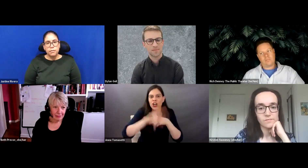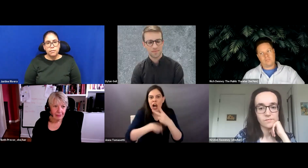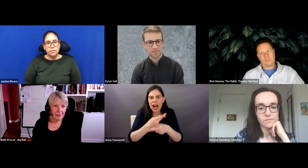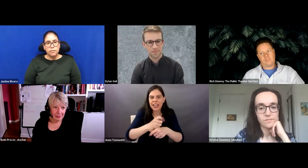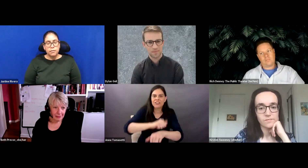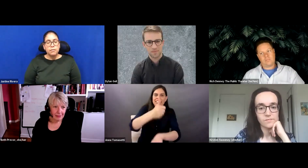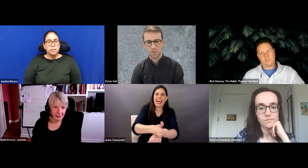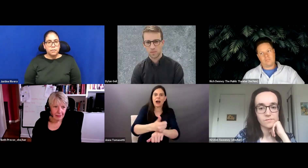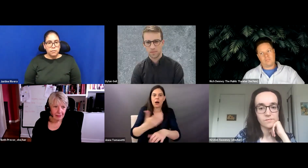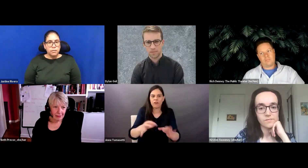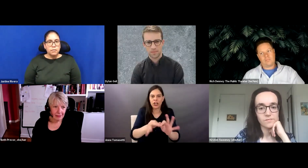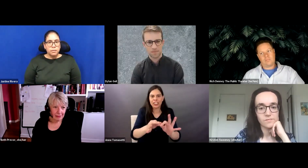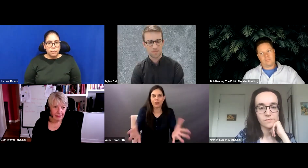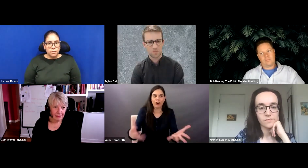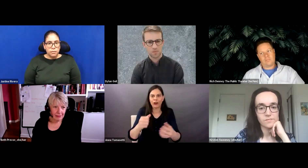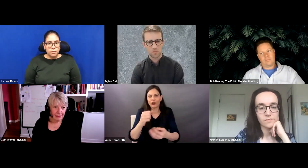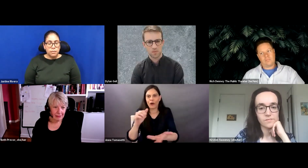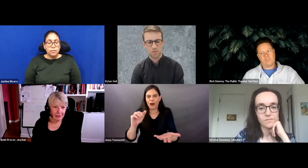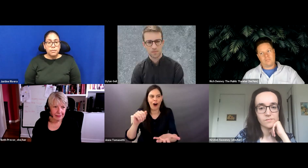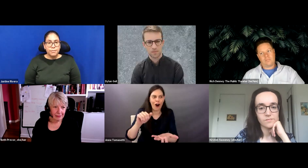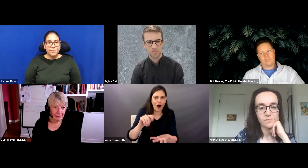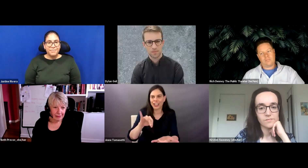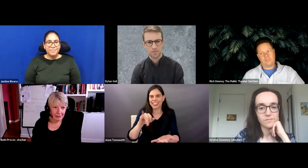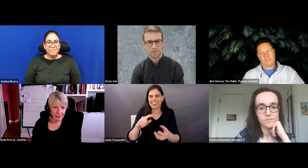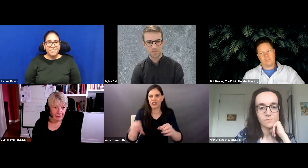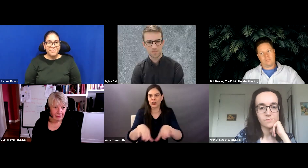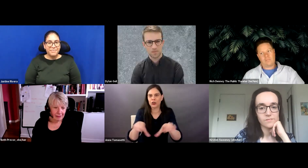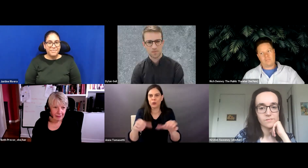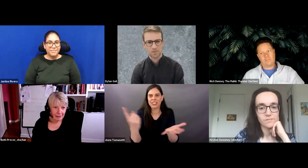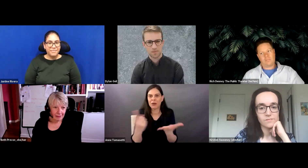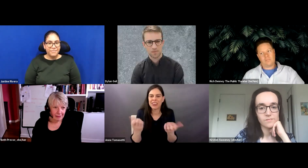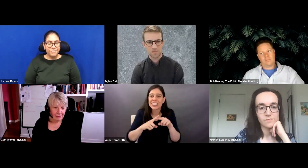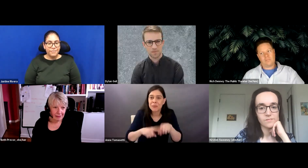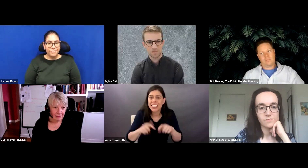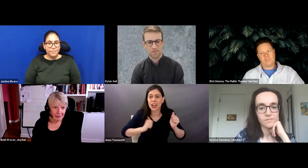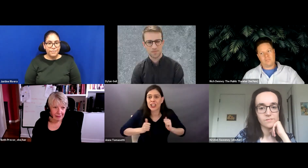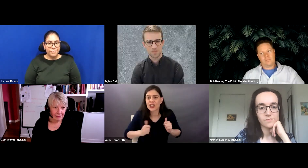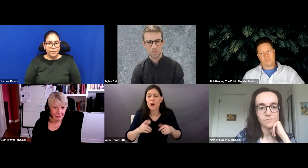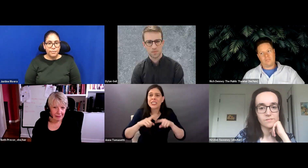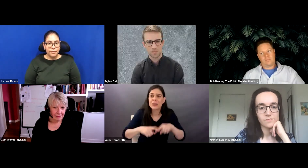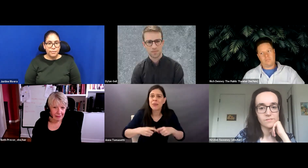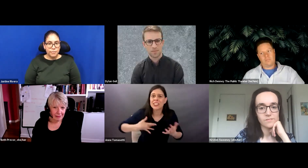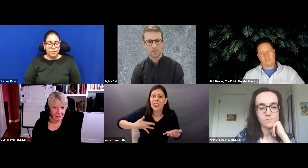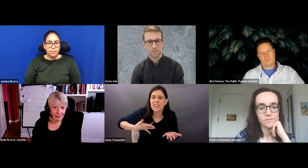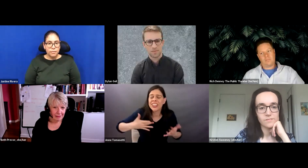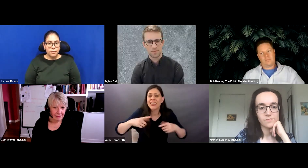is different. We can't just have some sort of standardized format of how we're going to do something. It really depends on